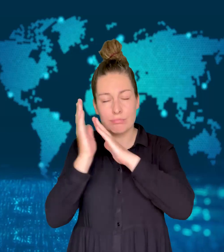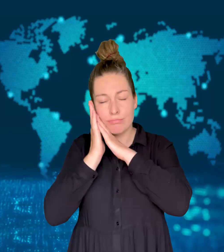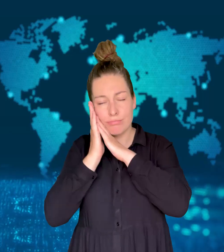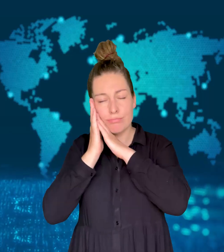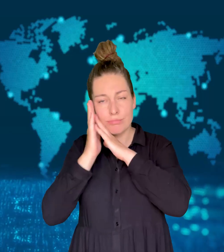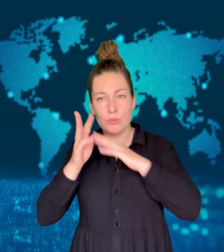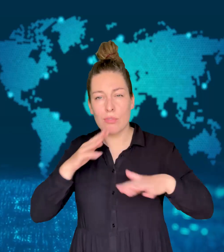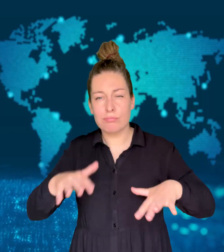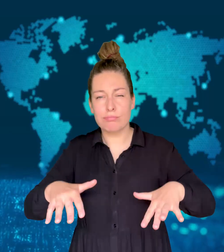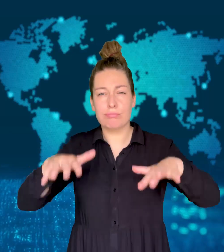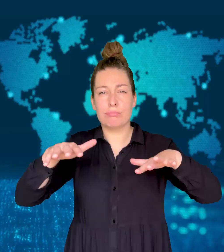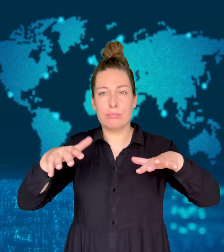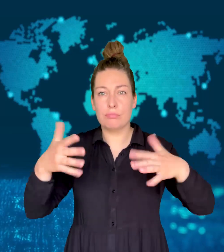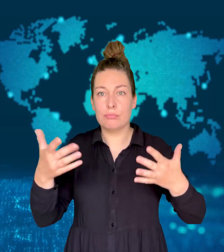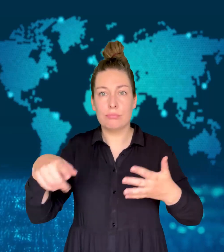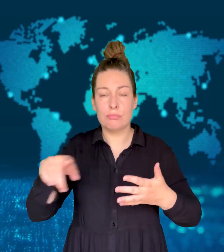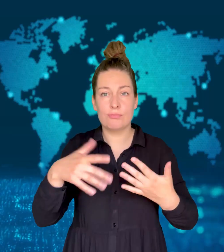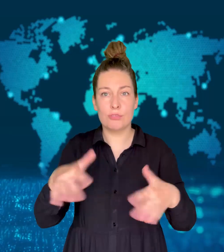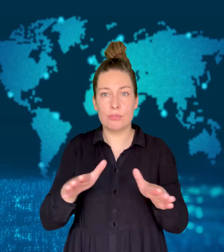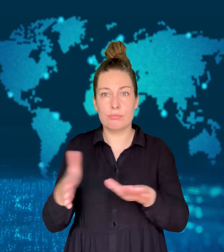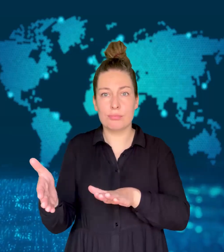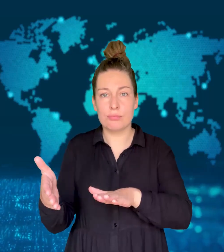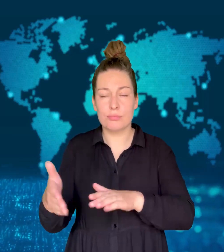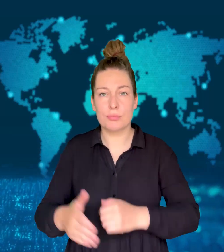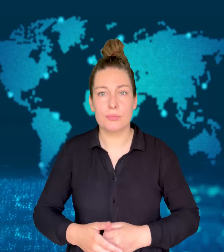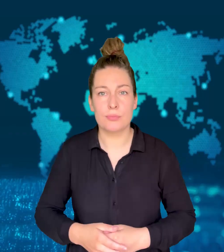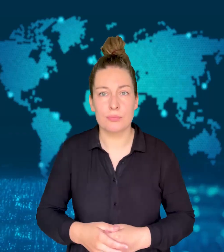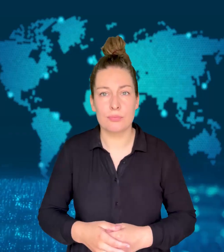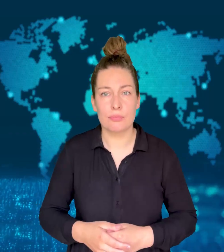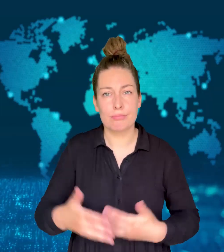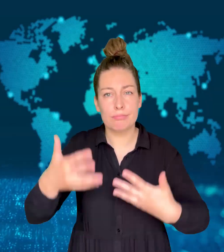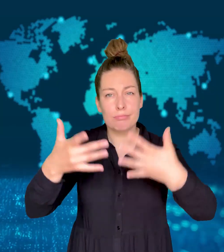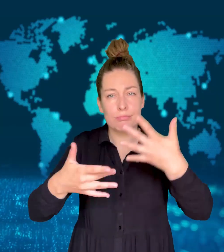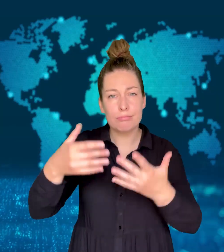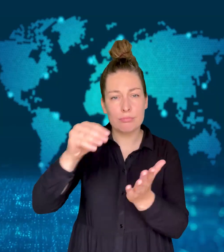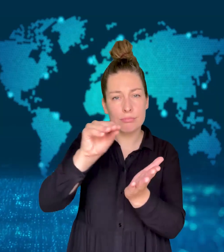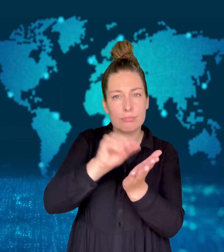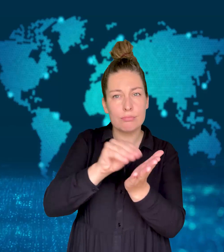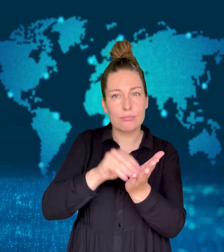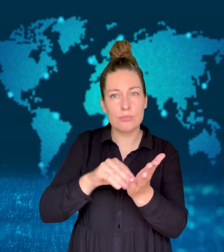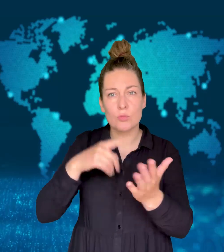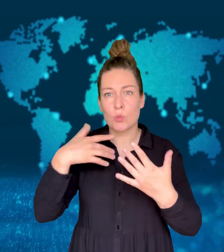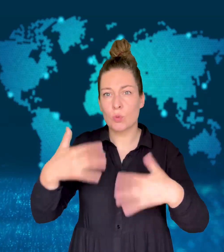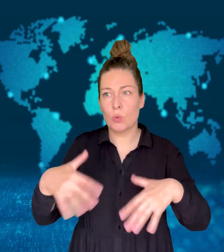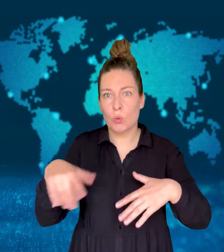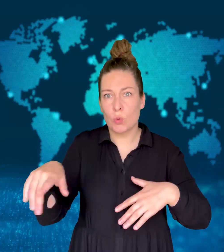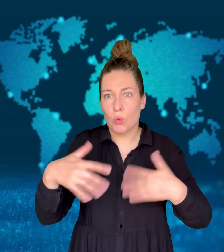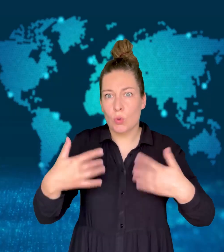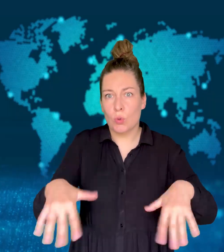in their sleep.